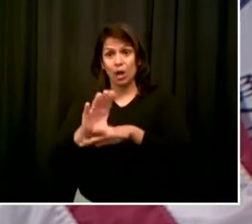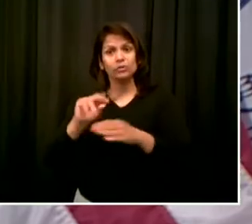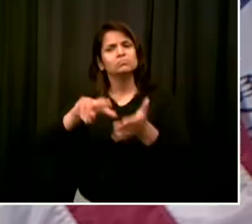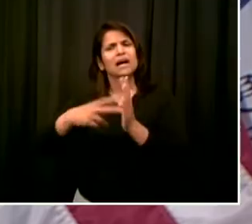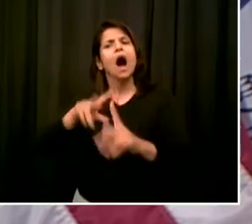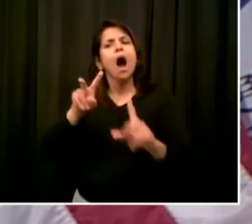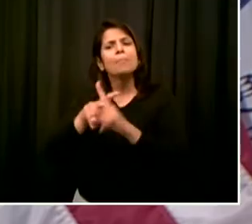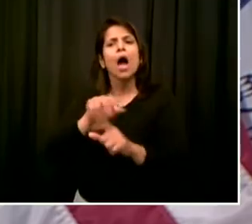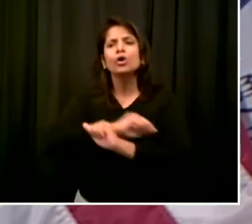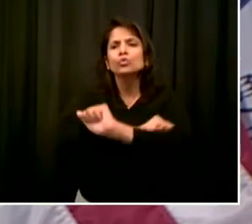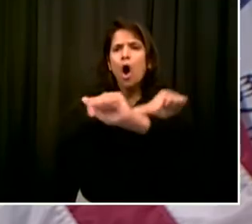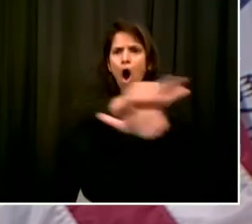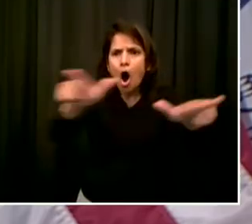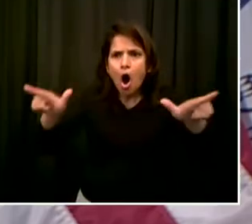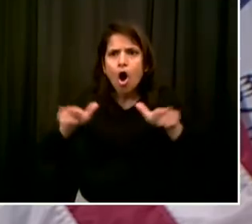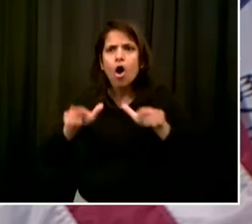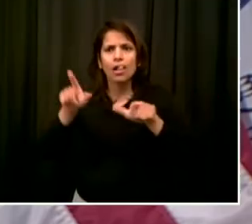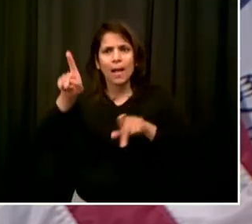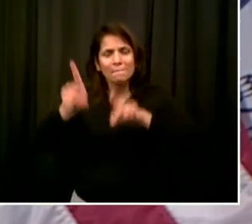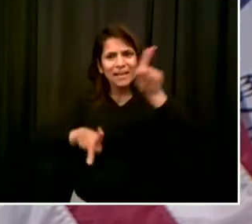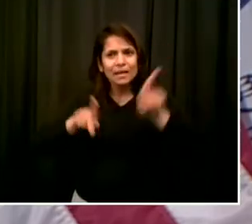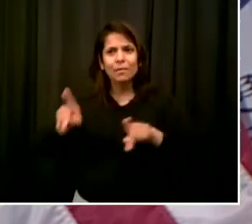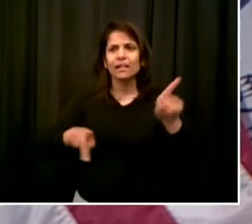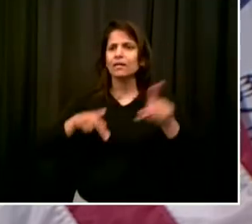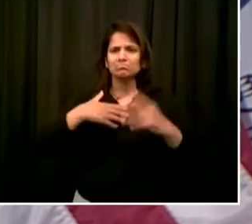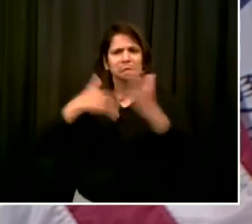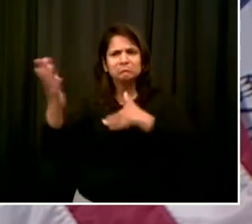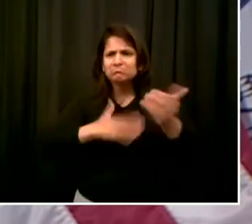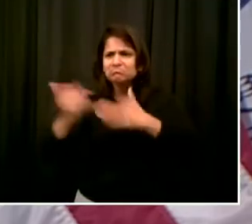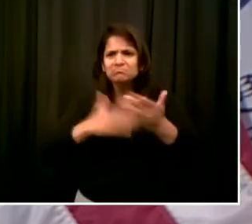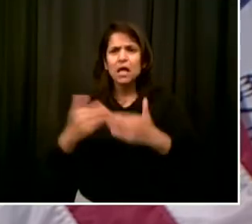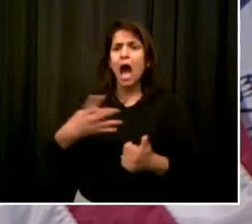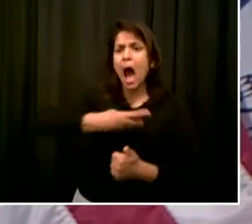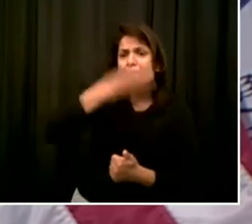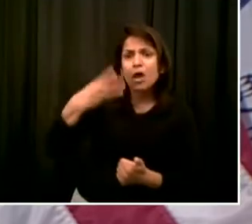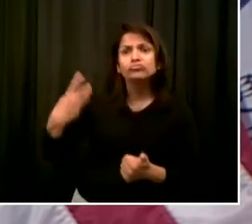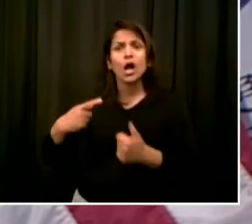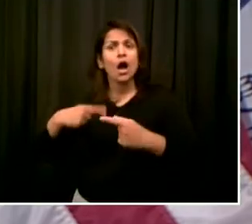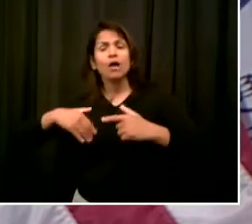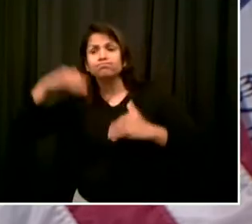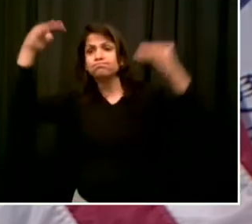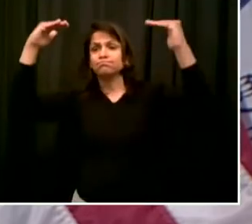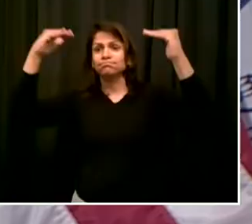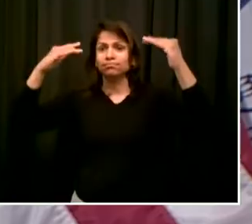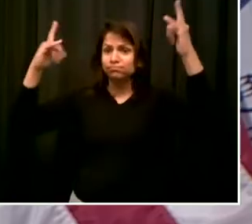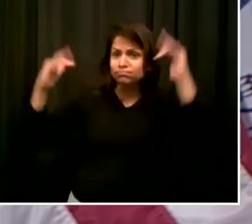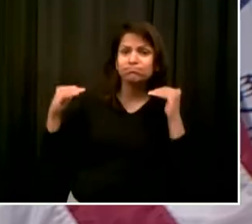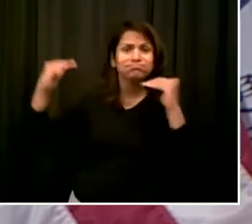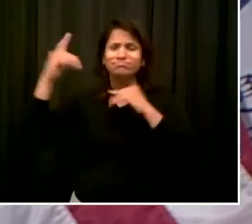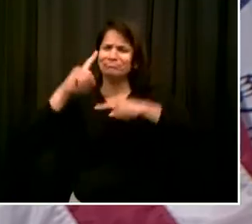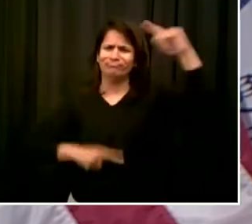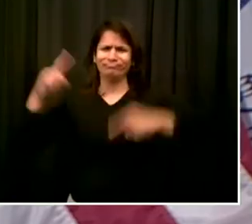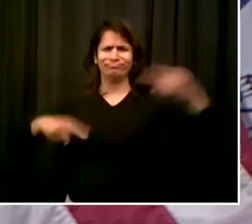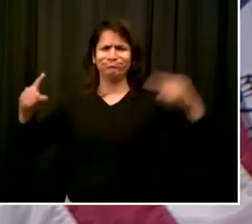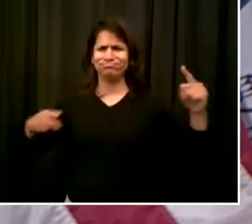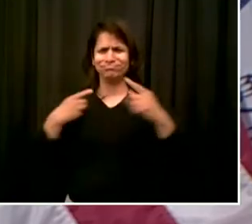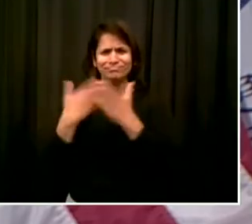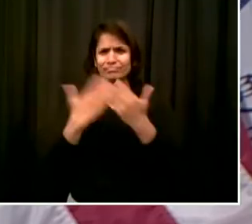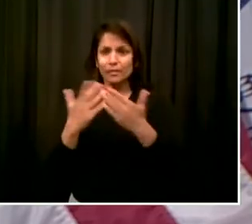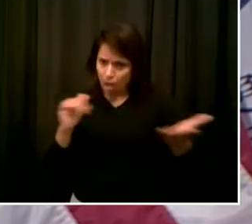I THINK TT HAWE ARE AROUND HALF AS MANY ECTVIIONS AS WERE HAPPENING PREVIOUSLYA NWD E